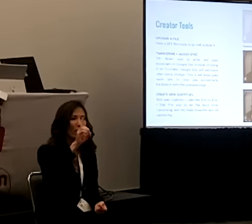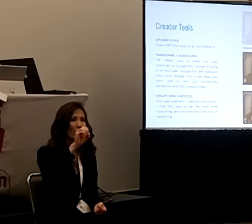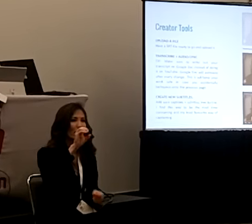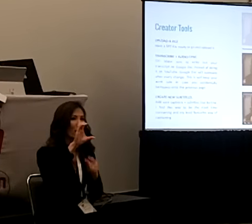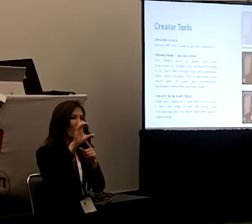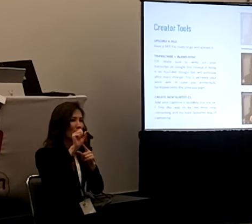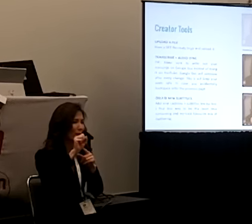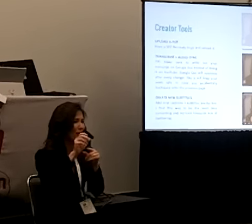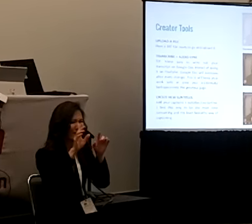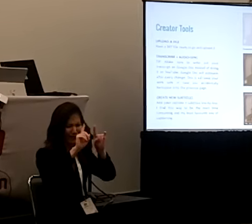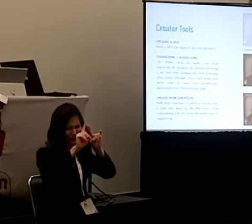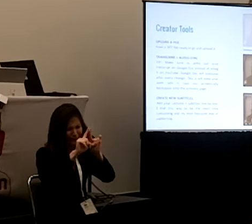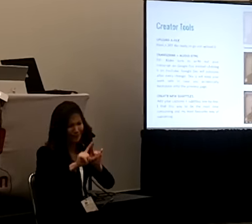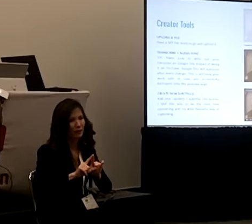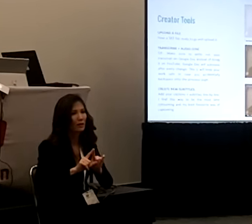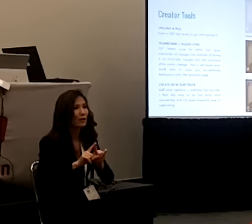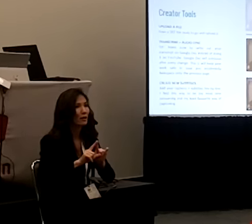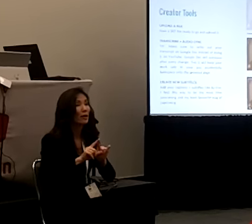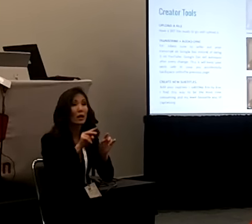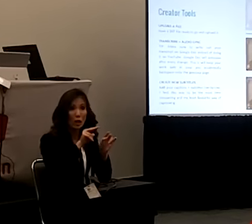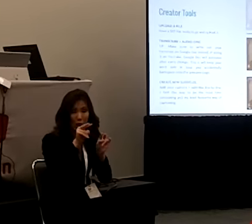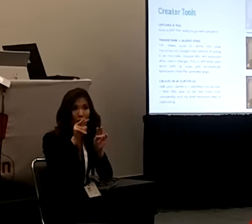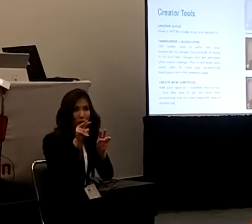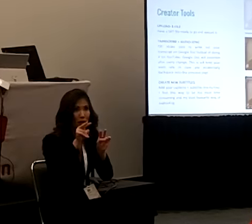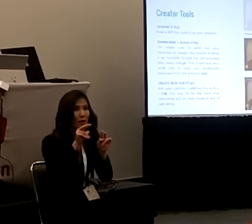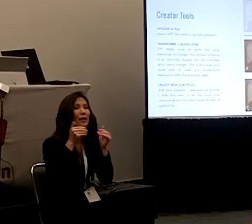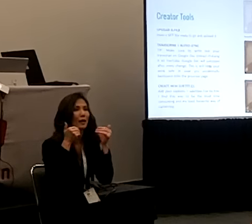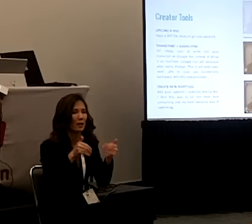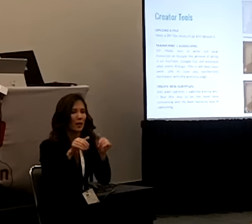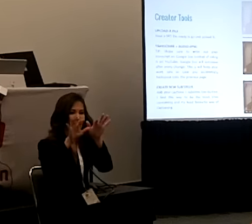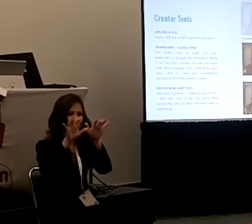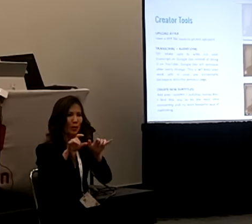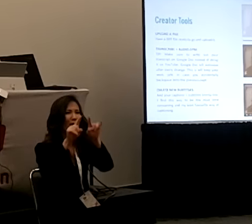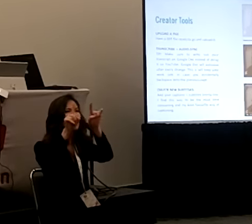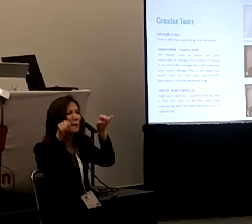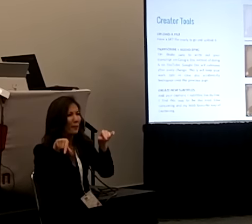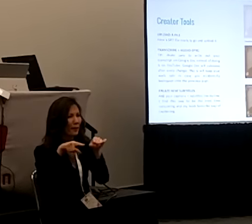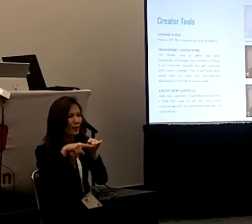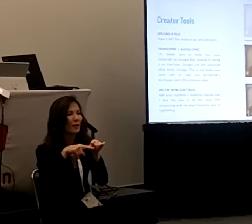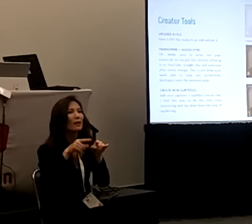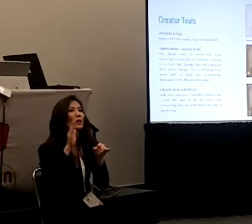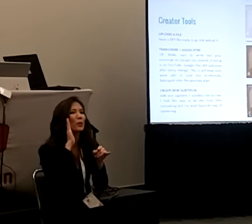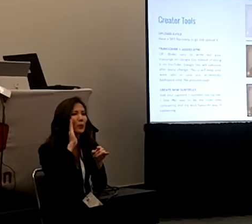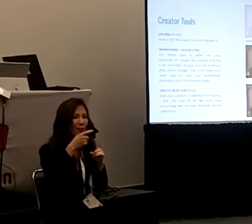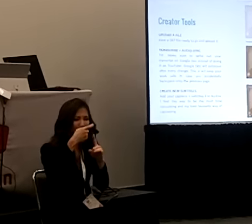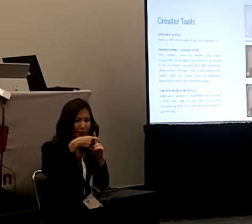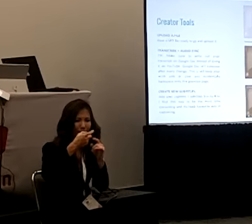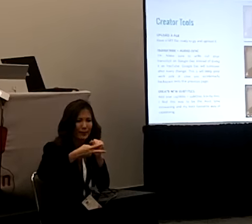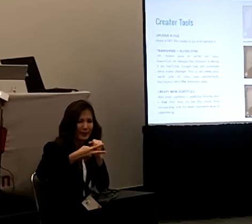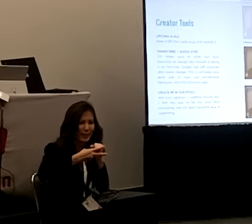the Google Slide, yada yada yada. Go on there and do it, because it will auto-save literally every second